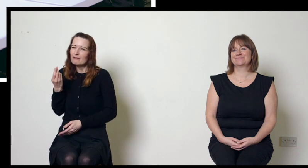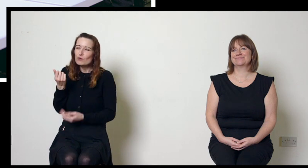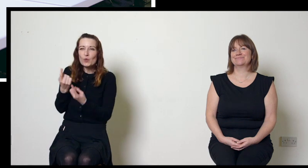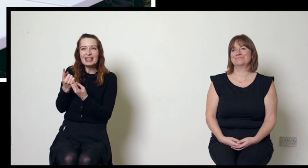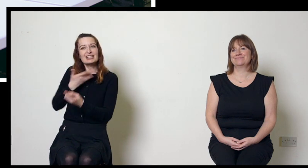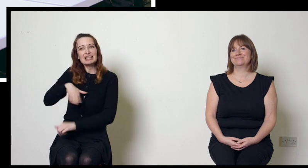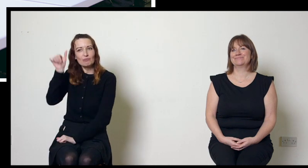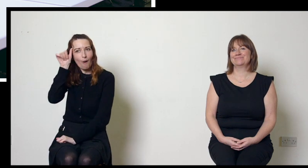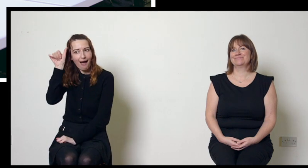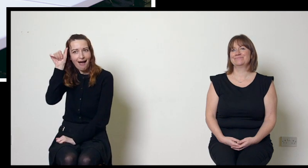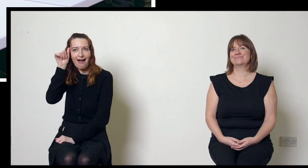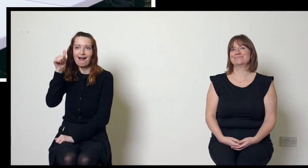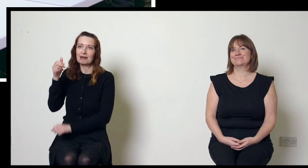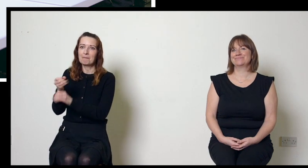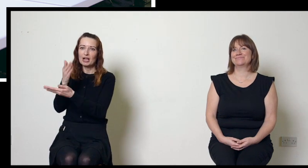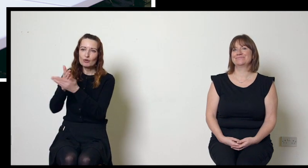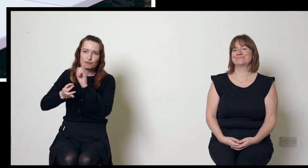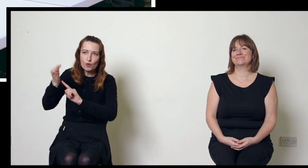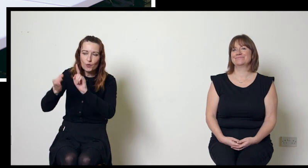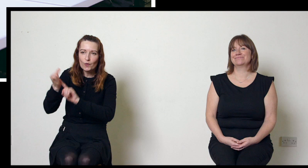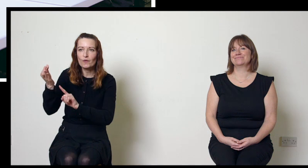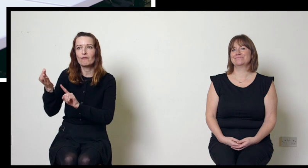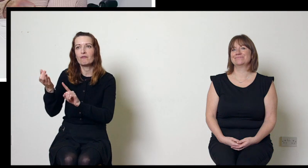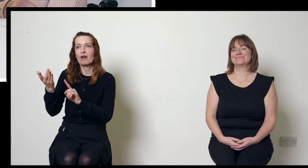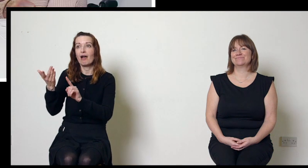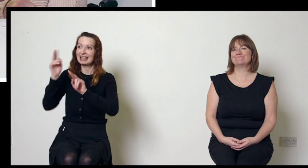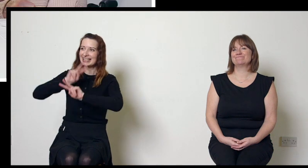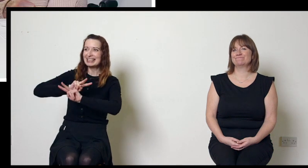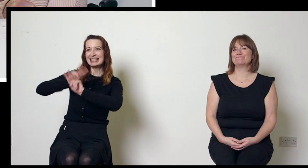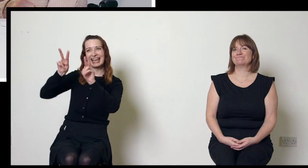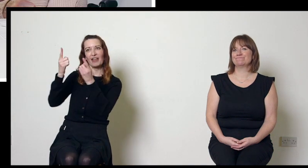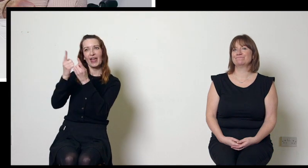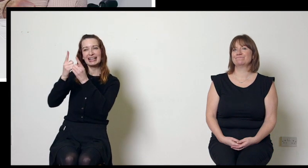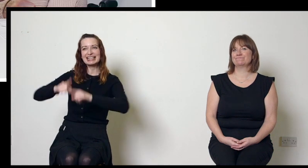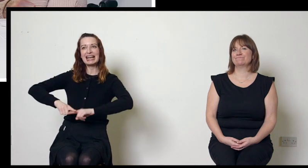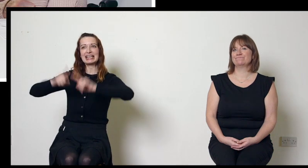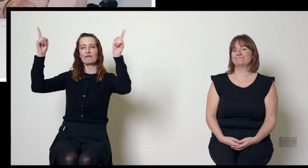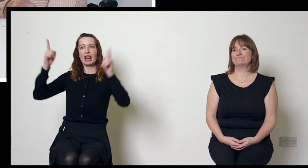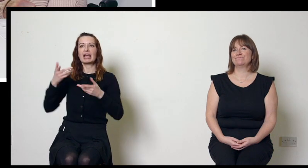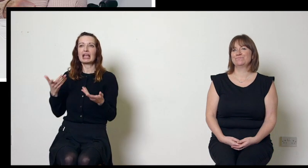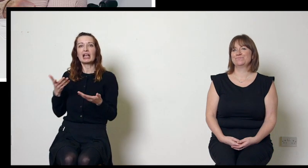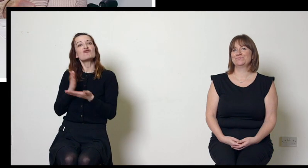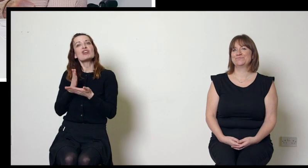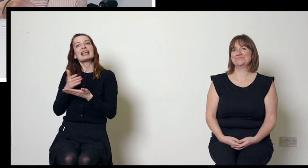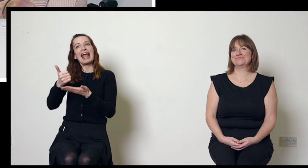just do a better front of house and just and just see things differently. And I would say it's really helped me as a top tip.